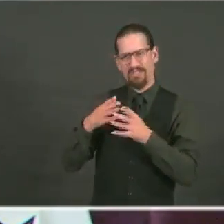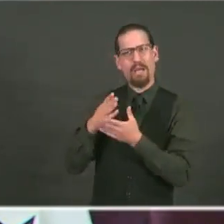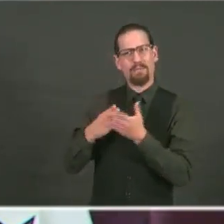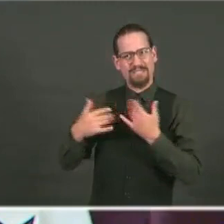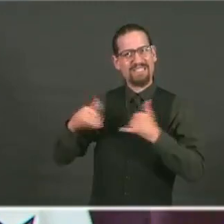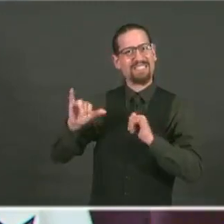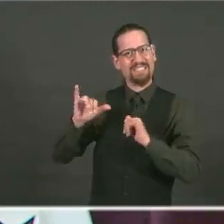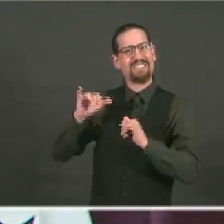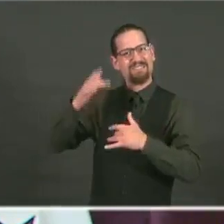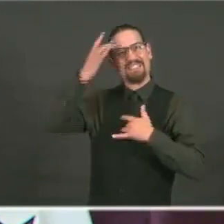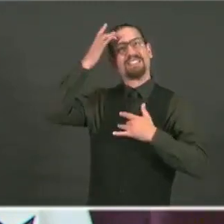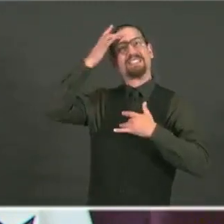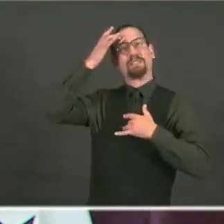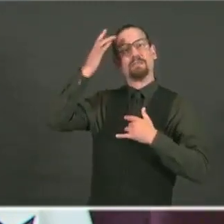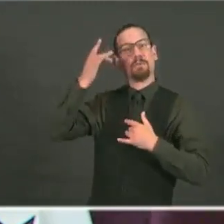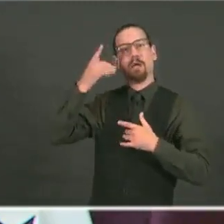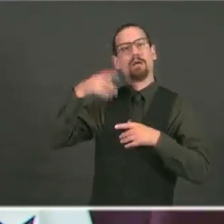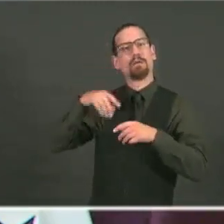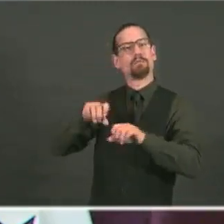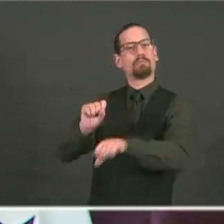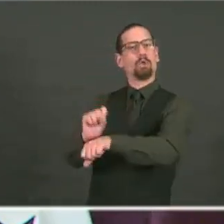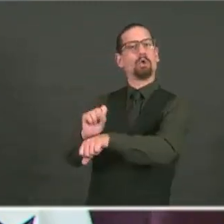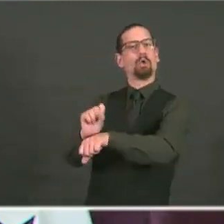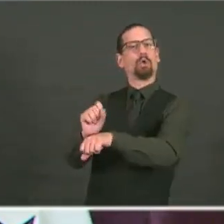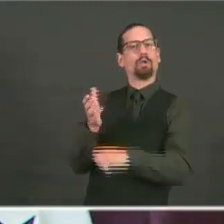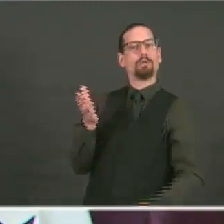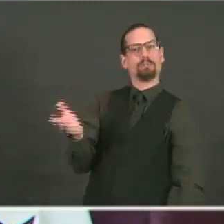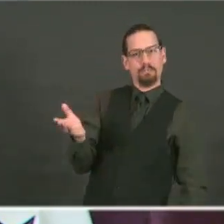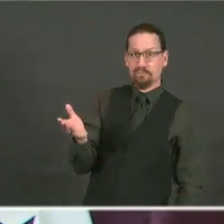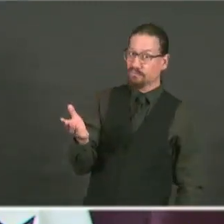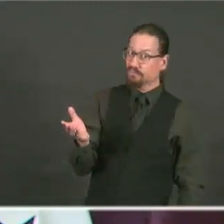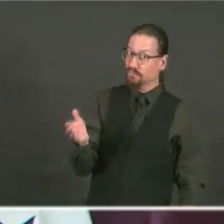OTHER ASSOCIATE WITH THE SCHOOL COMMUNITY EVERY SINGLE WEEK JUST AS WE DID WITH EVERY OTHER